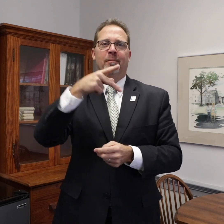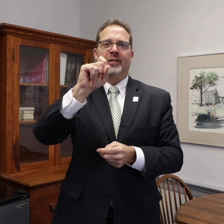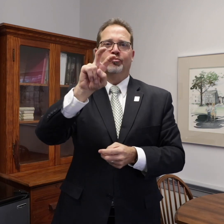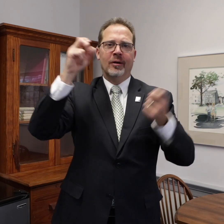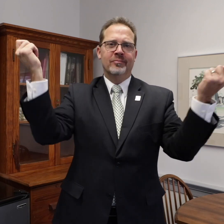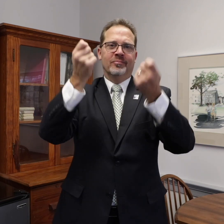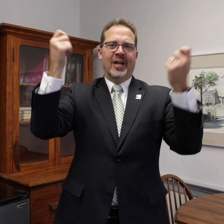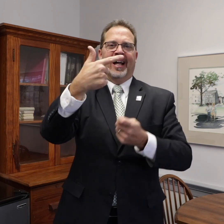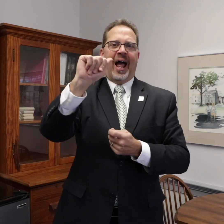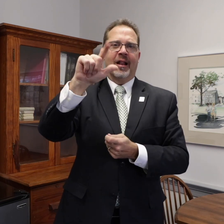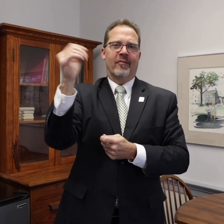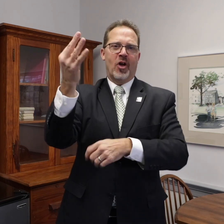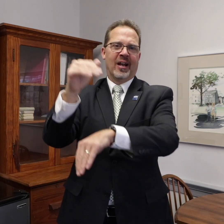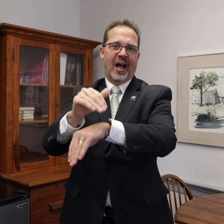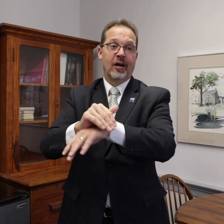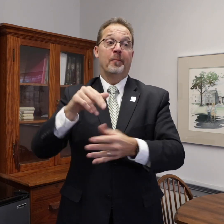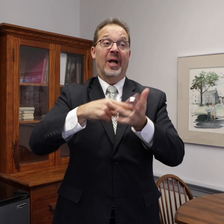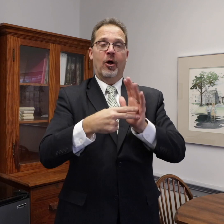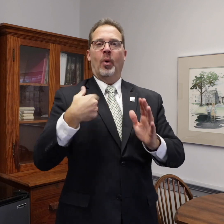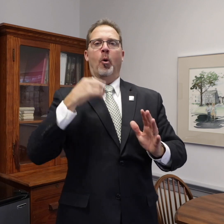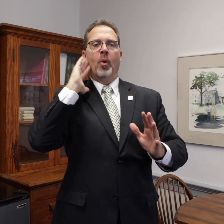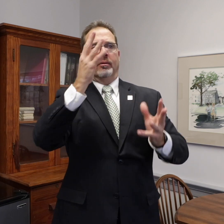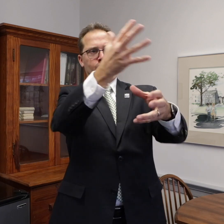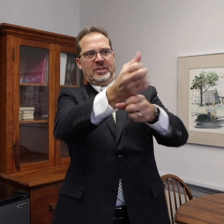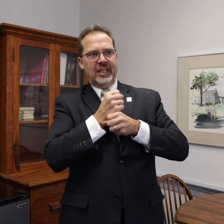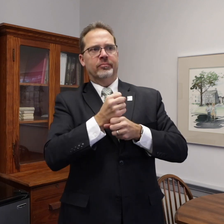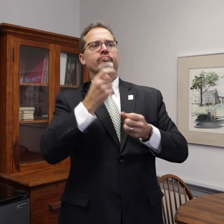through Friday culminating in our 200th anniversary gala that Friday evening.